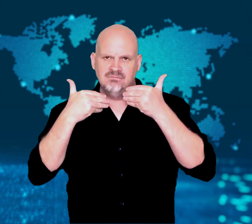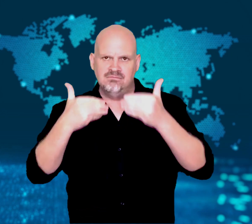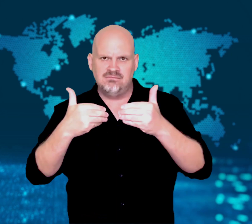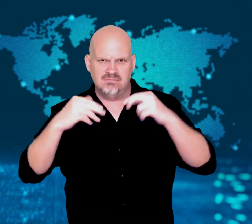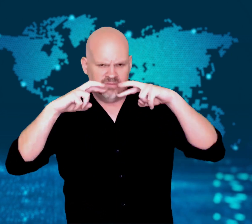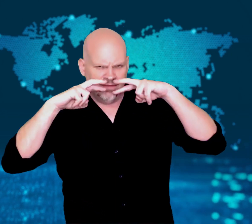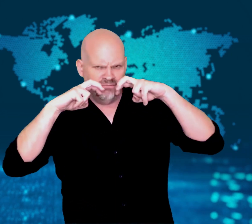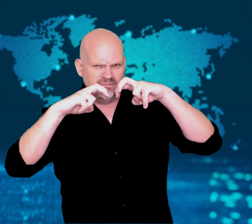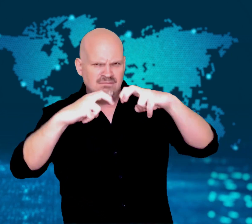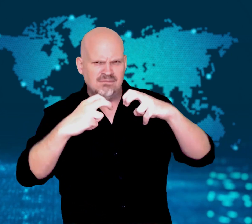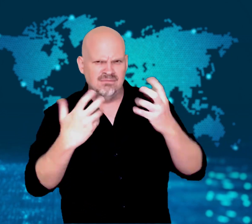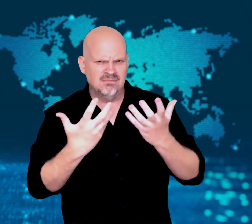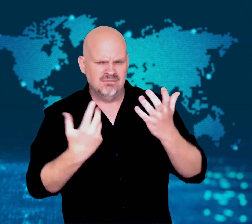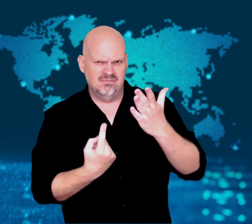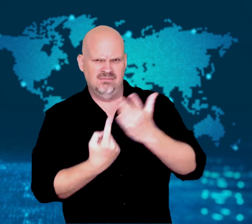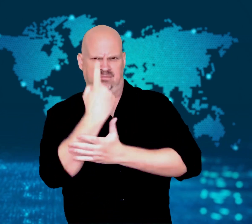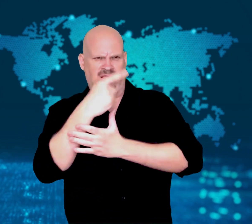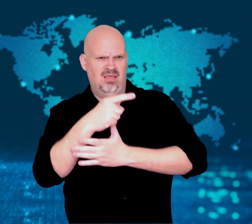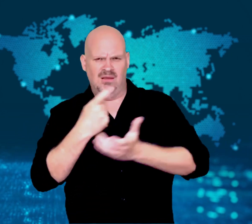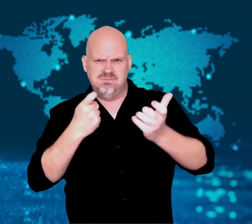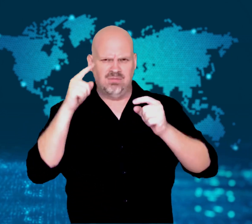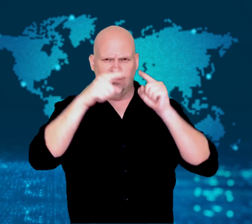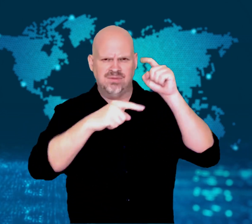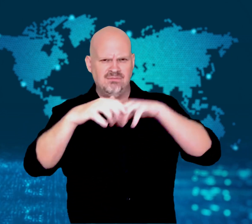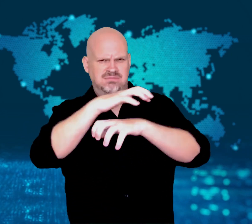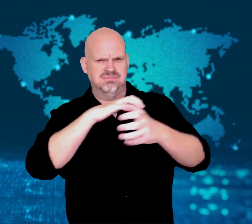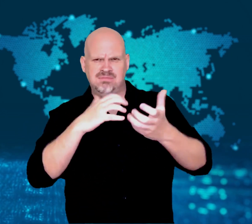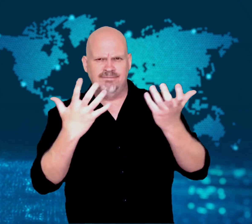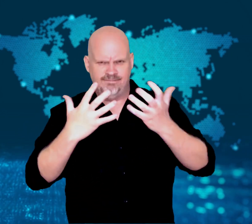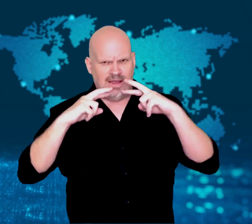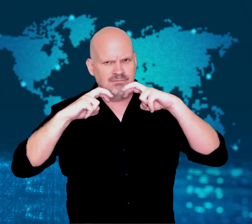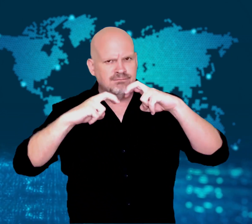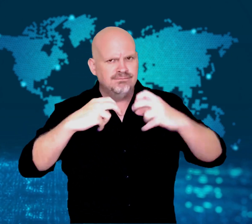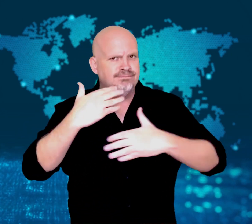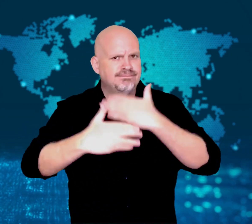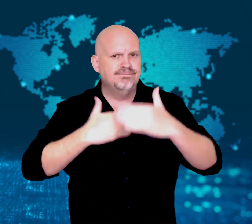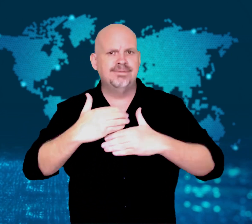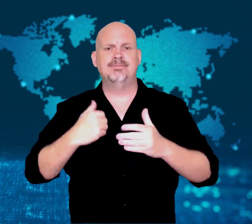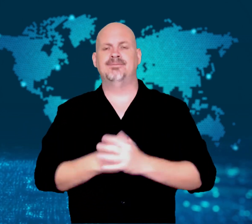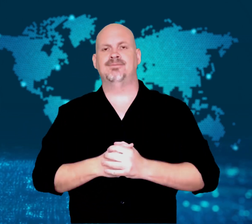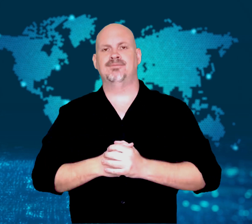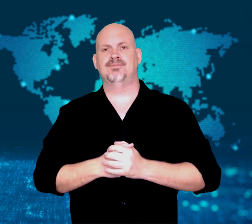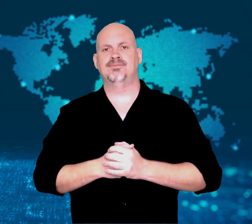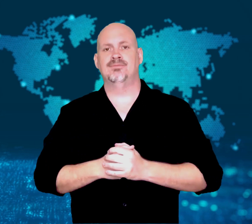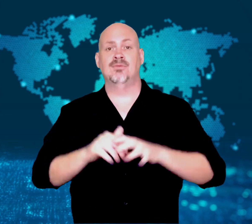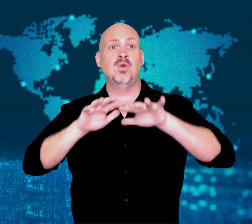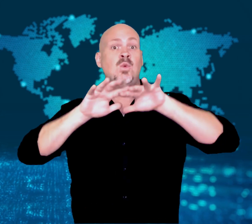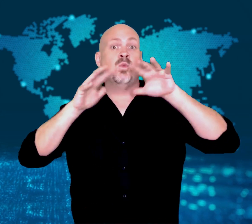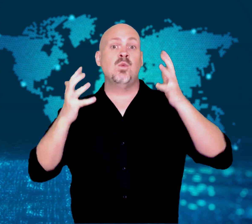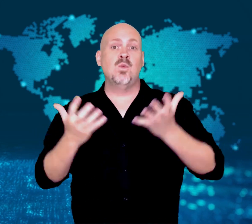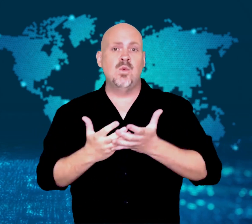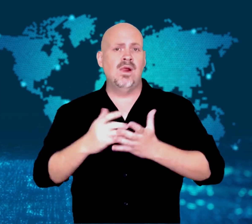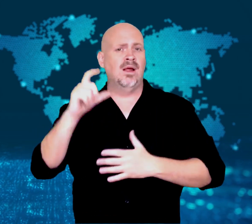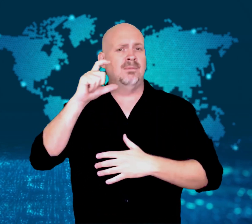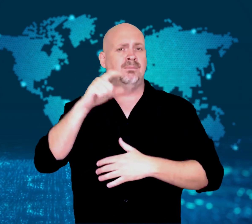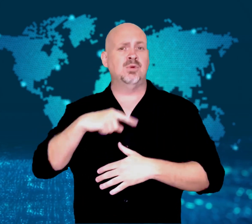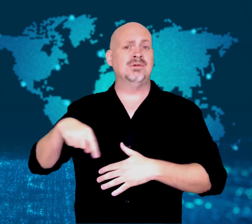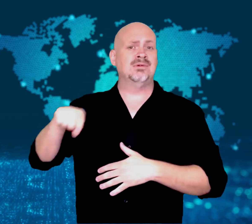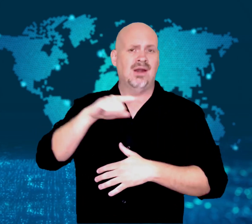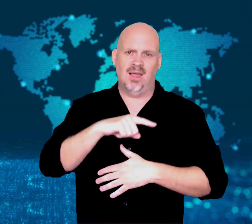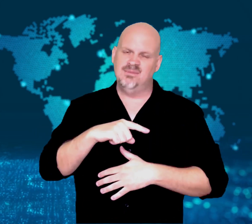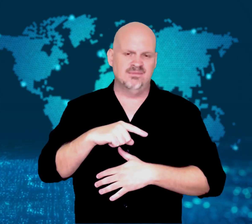Officials vowed they would conduct a thorough investigation.